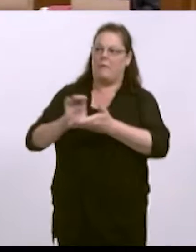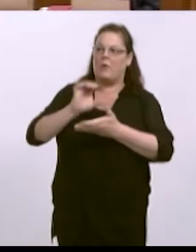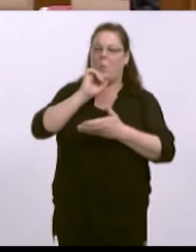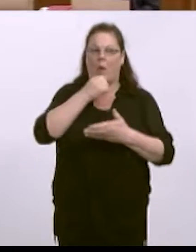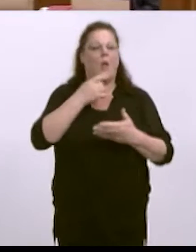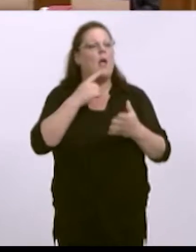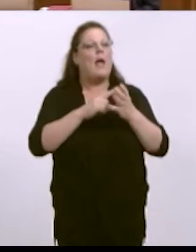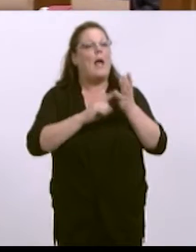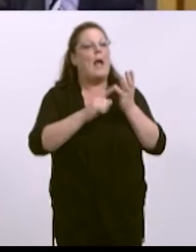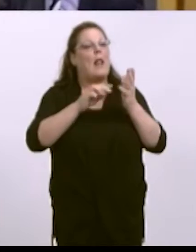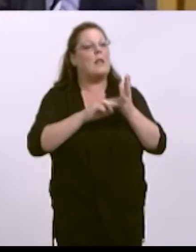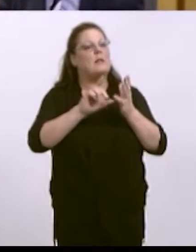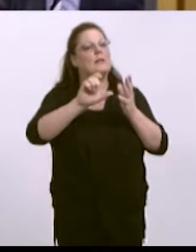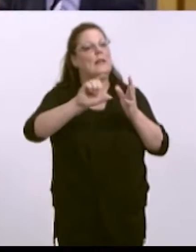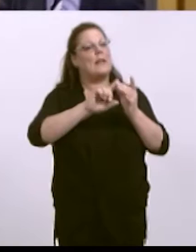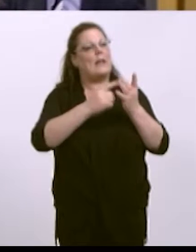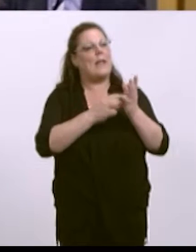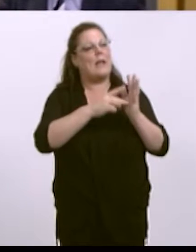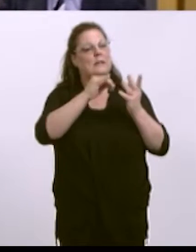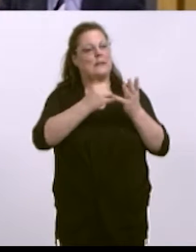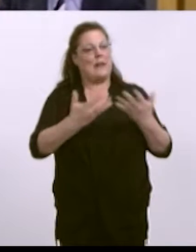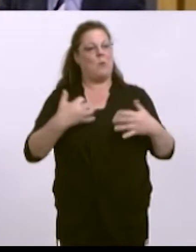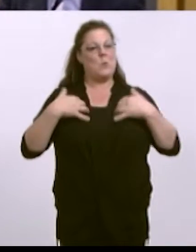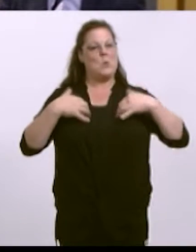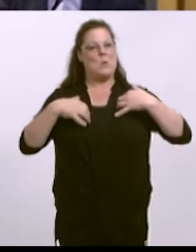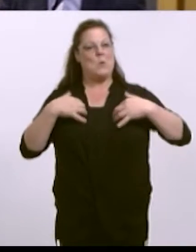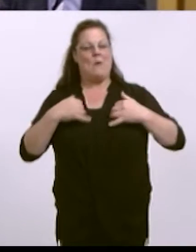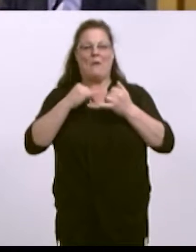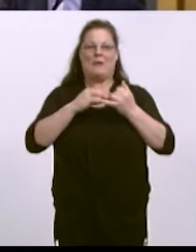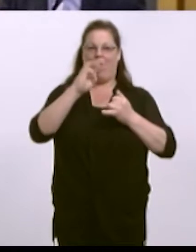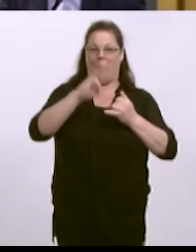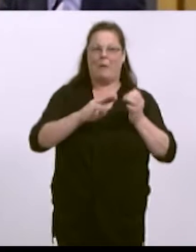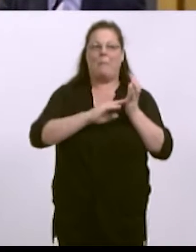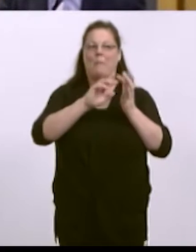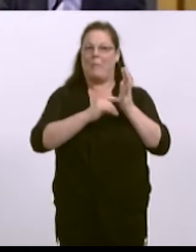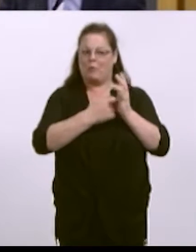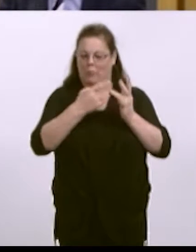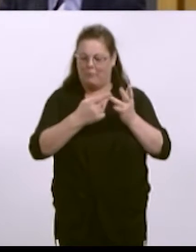now seems to be an enthusiast for the south Wales metro, and has recognised the strategic